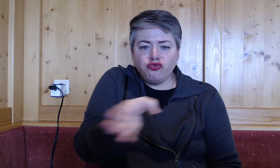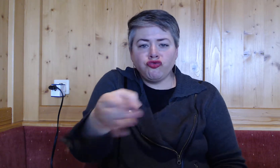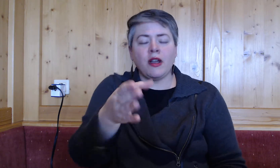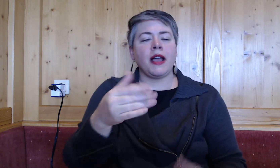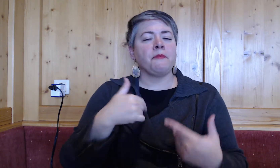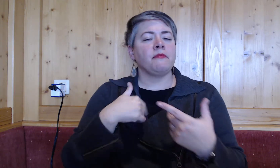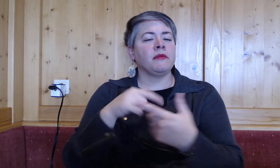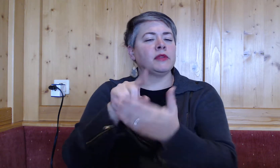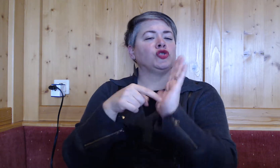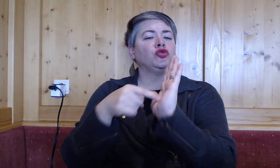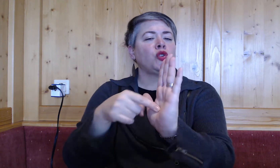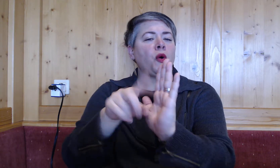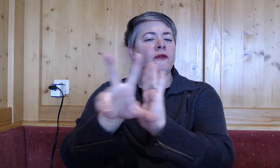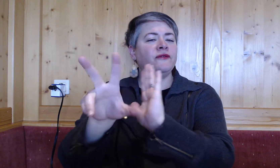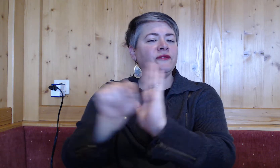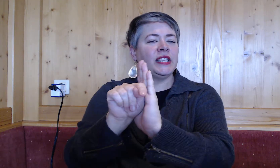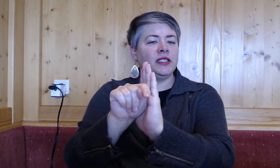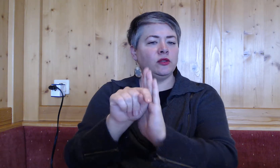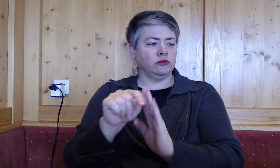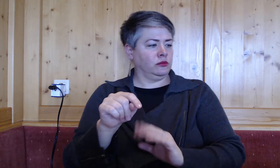and I'll video tape it.